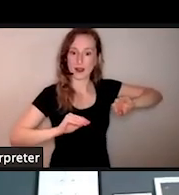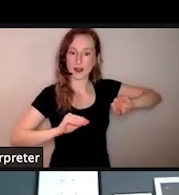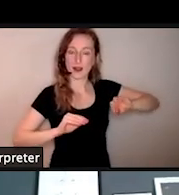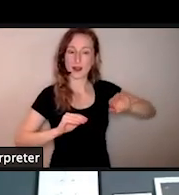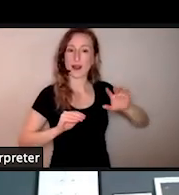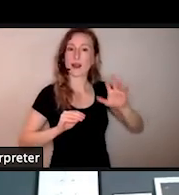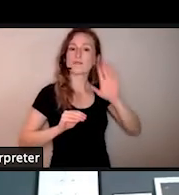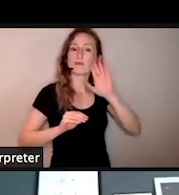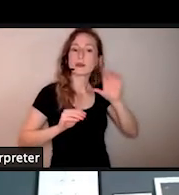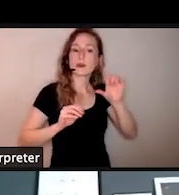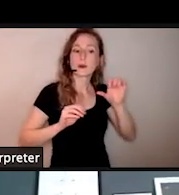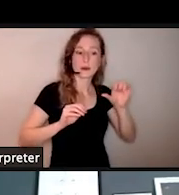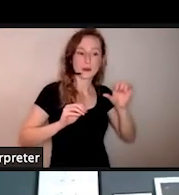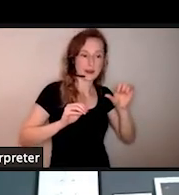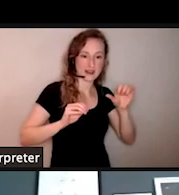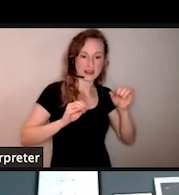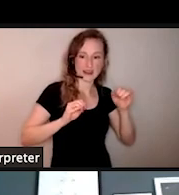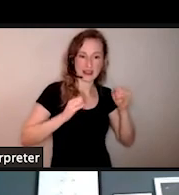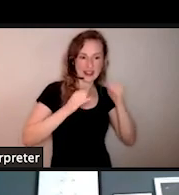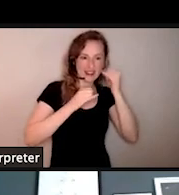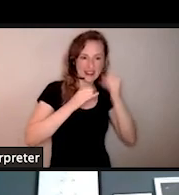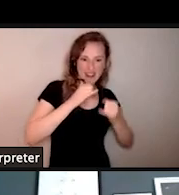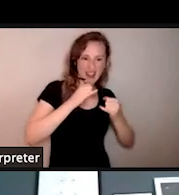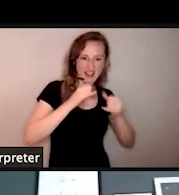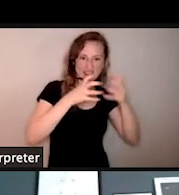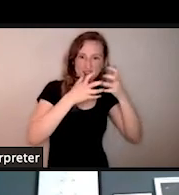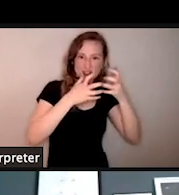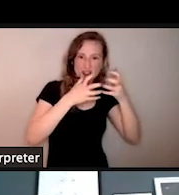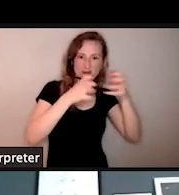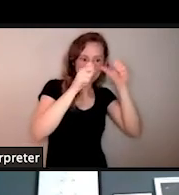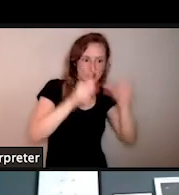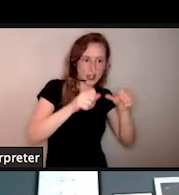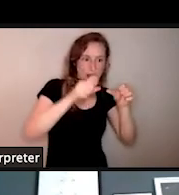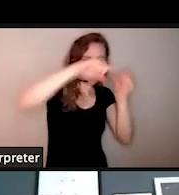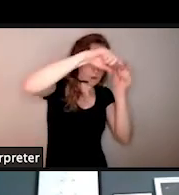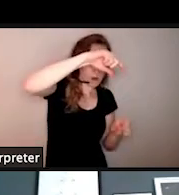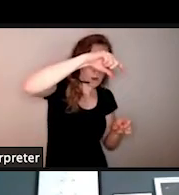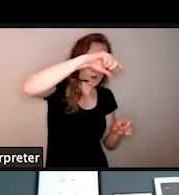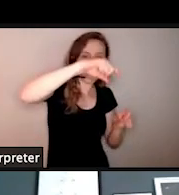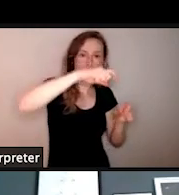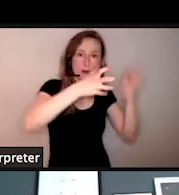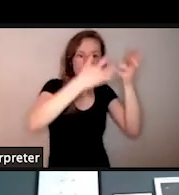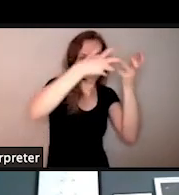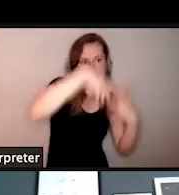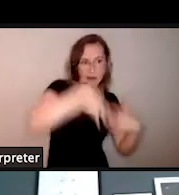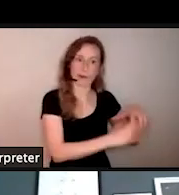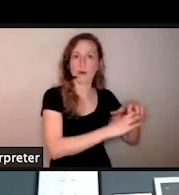like they are actually moving or going diagonal.